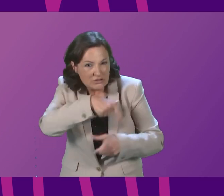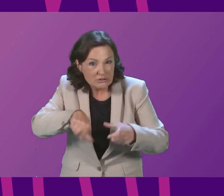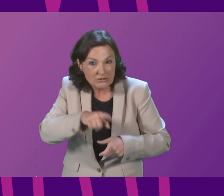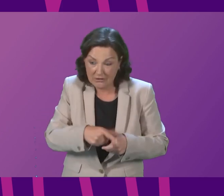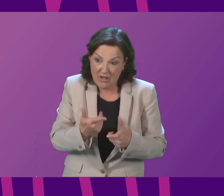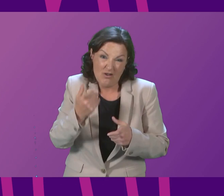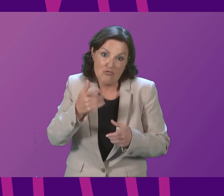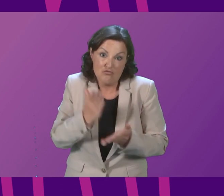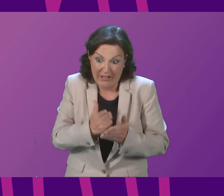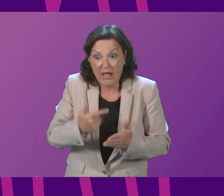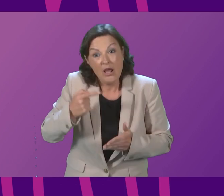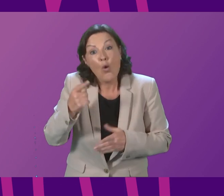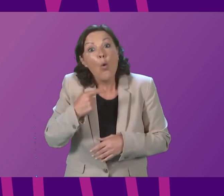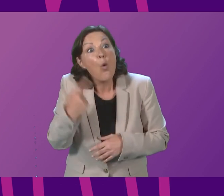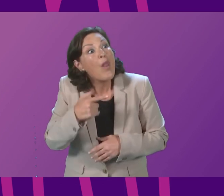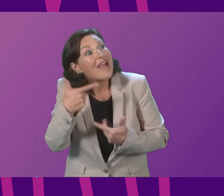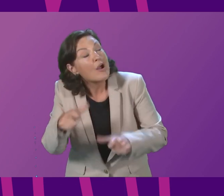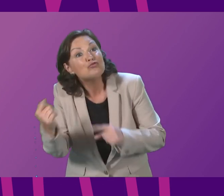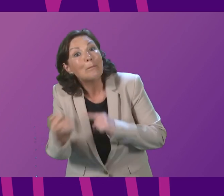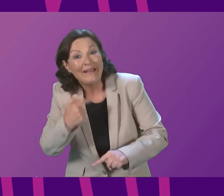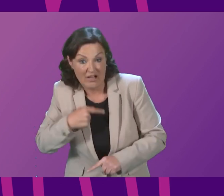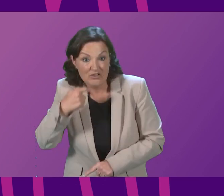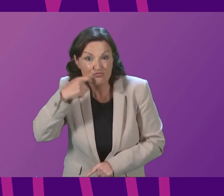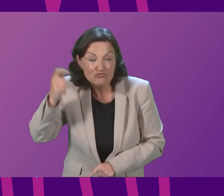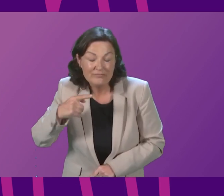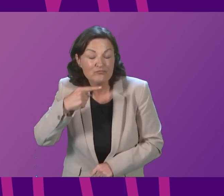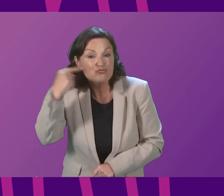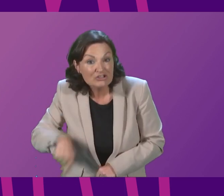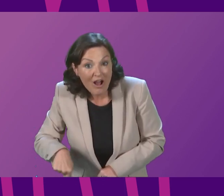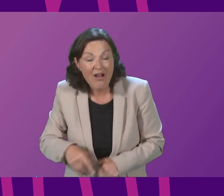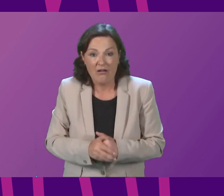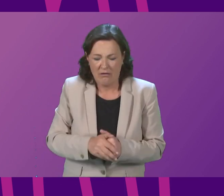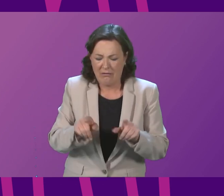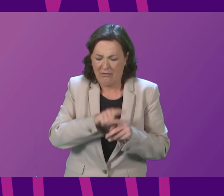that is constraining our public finances and tying the hands of the Scottish Government;